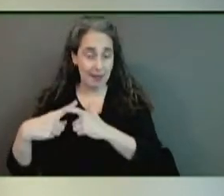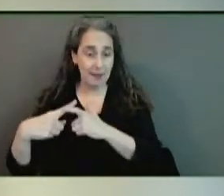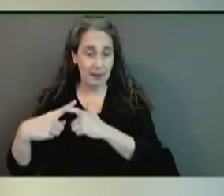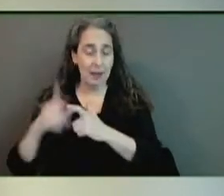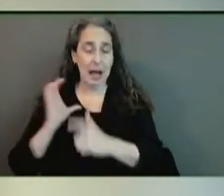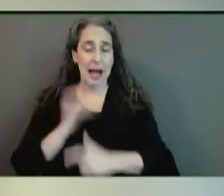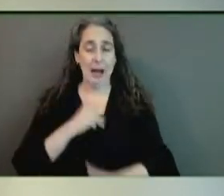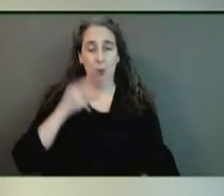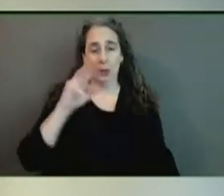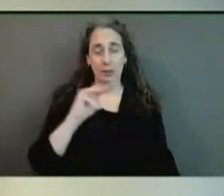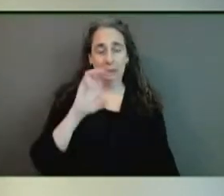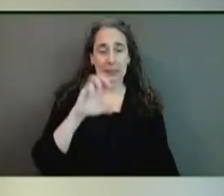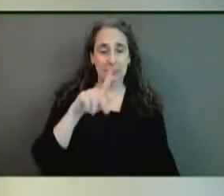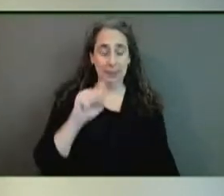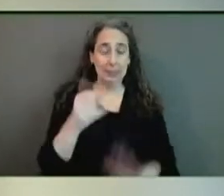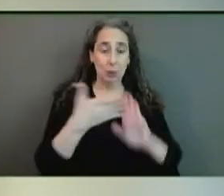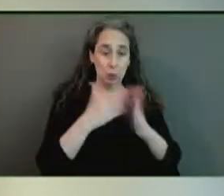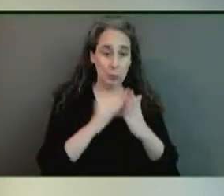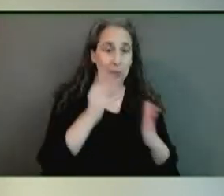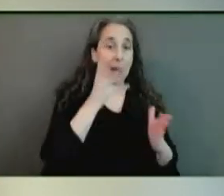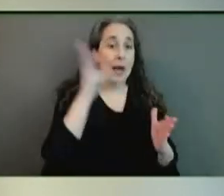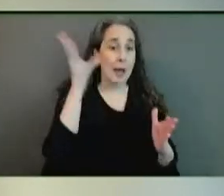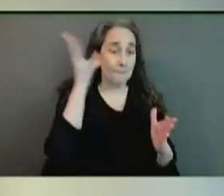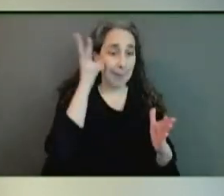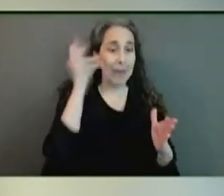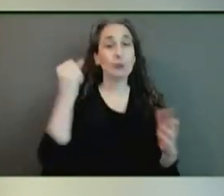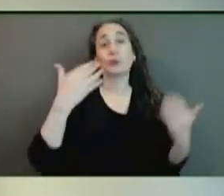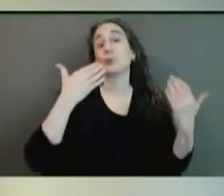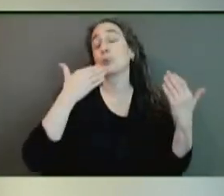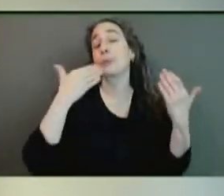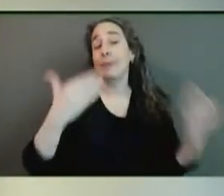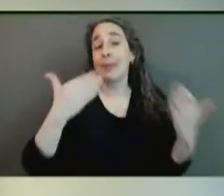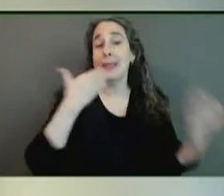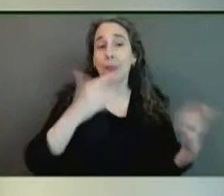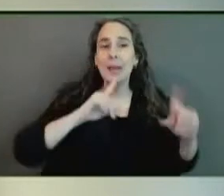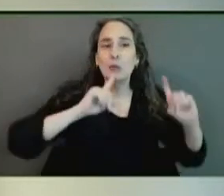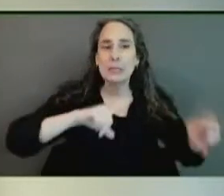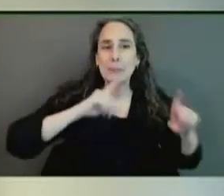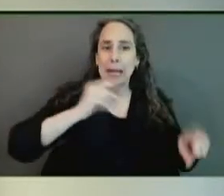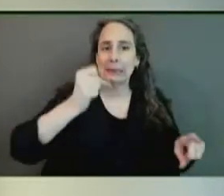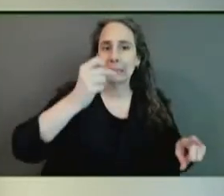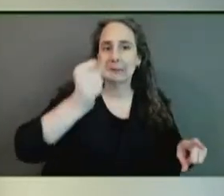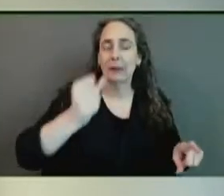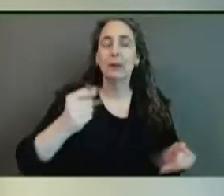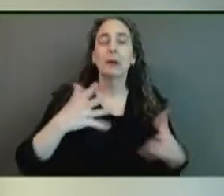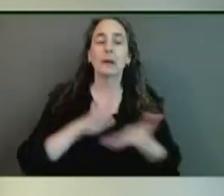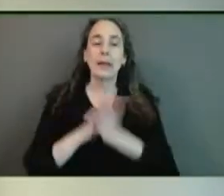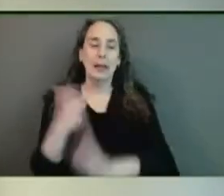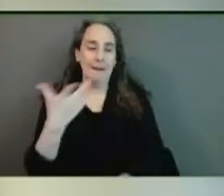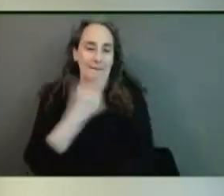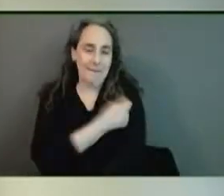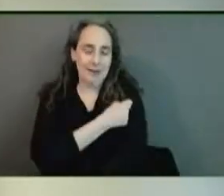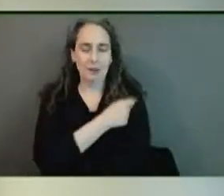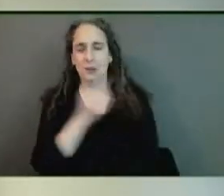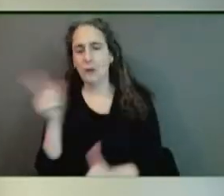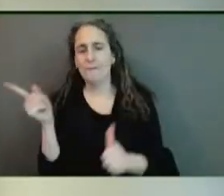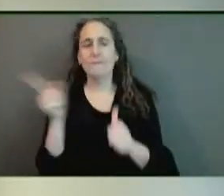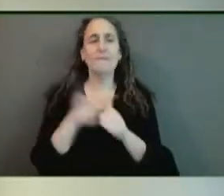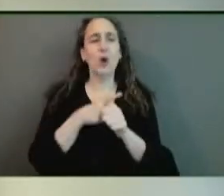We would get authorization on one day and are M.C.P.S. community and parents of Thank you. Thank you for being